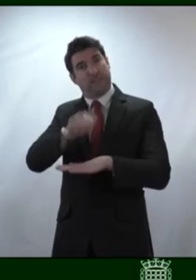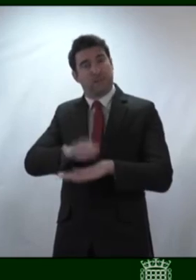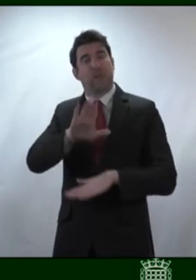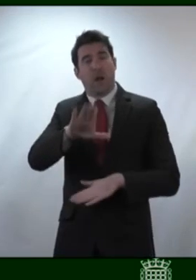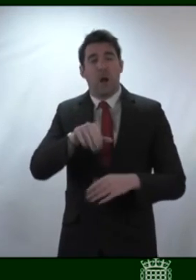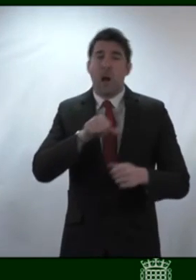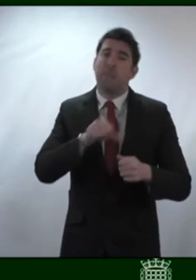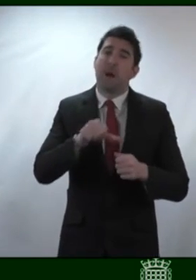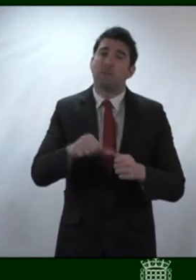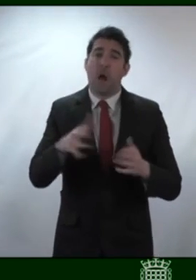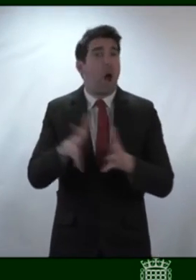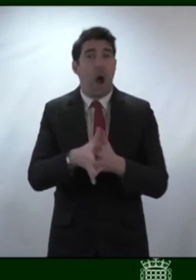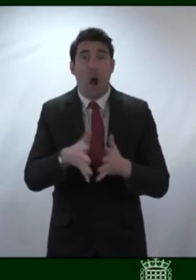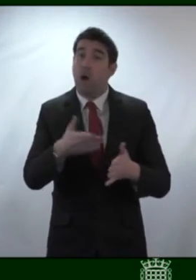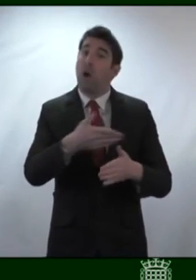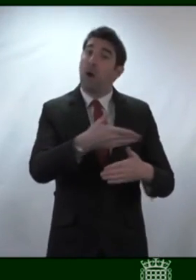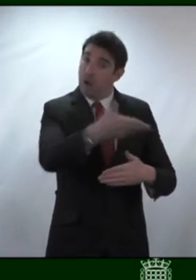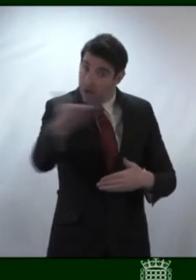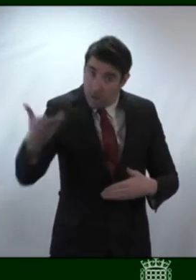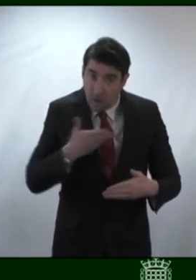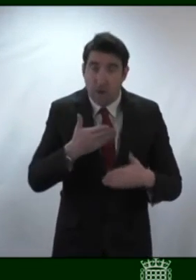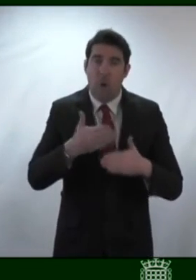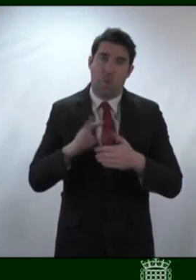to defeat it and take the country forward. >> Keir Starmer